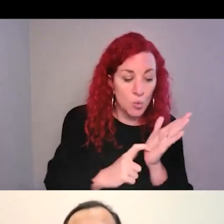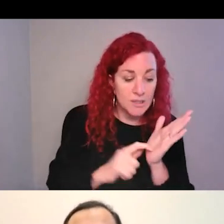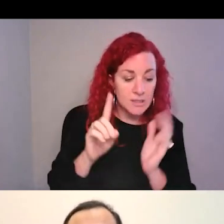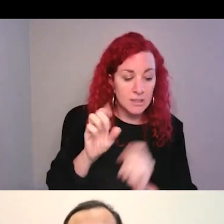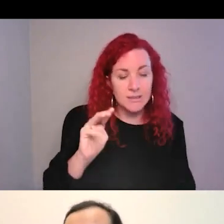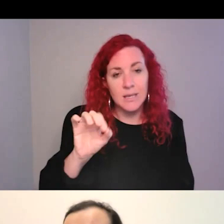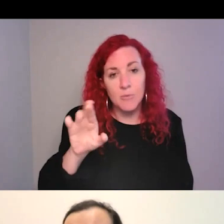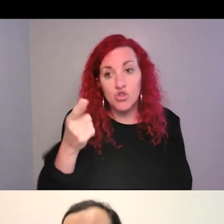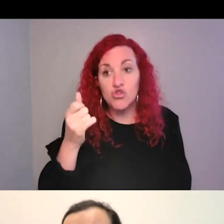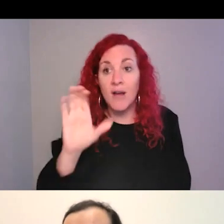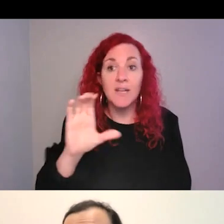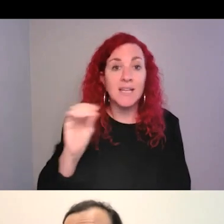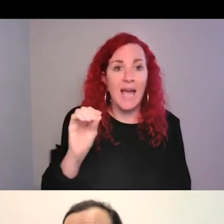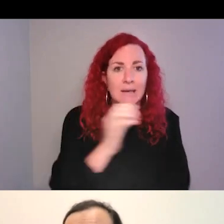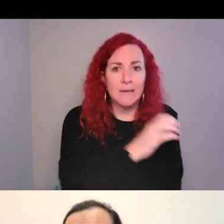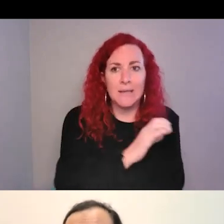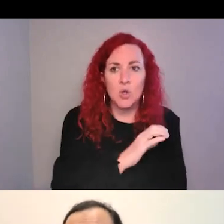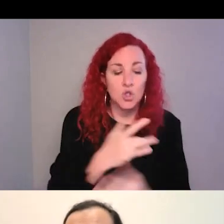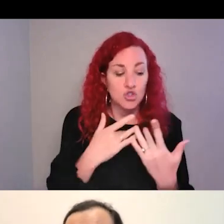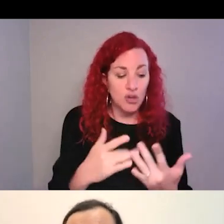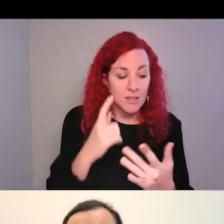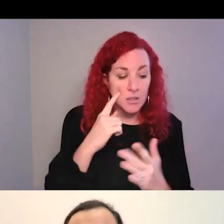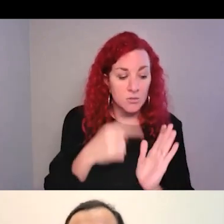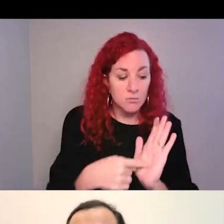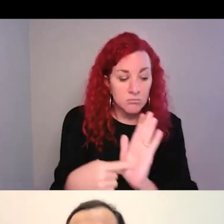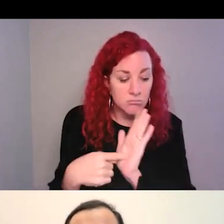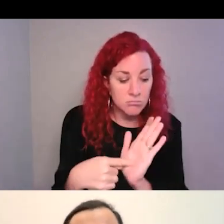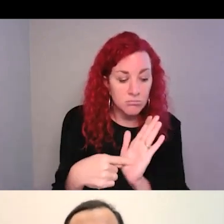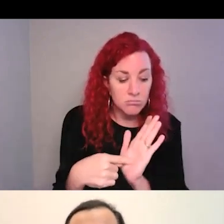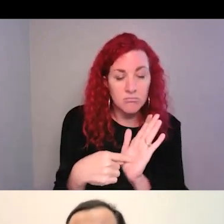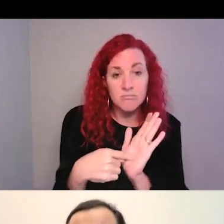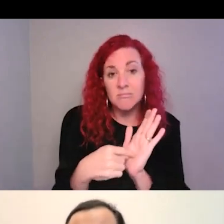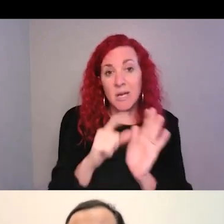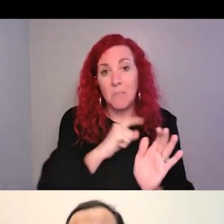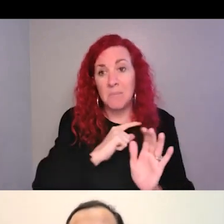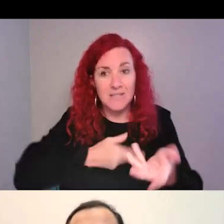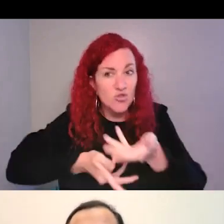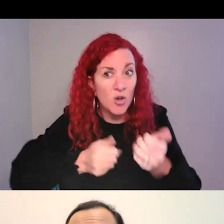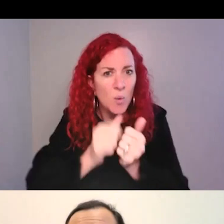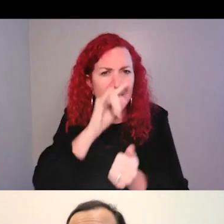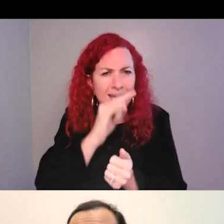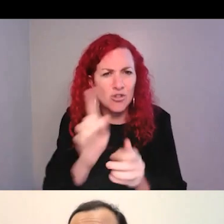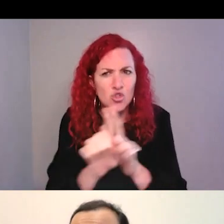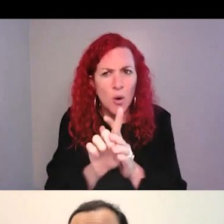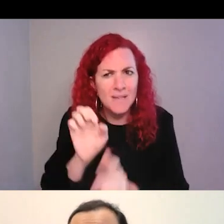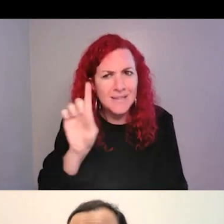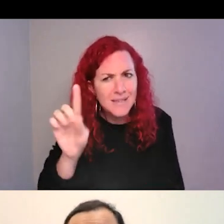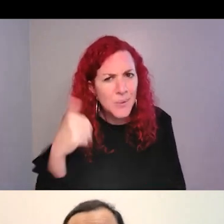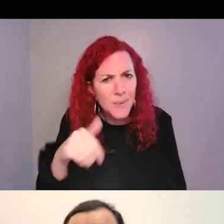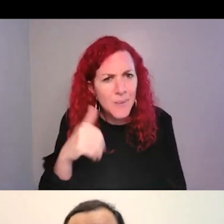AND OF COURSE THE PANDEMIC CHANGED EVERYTHING.